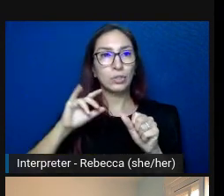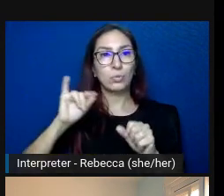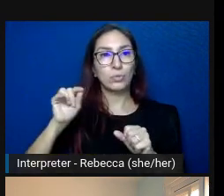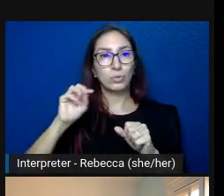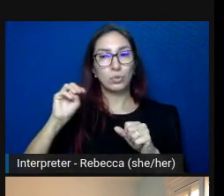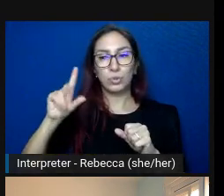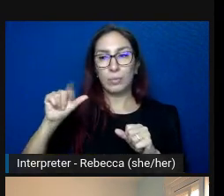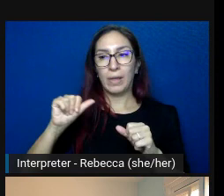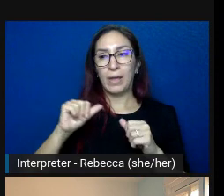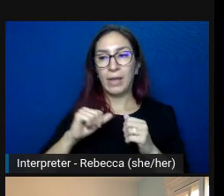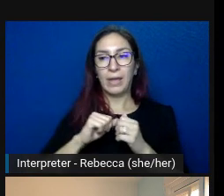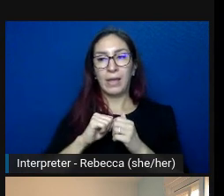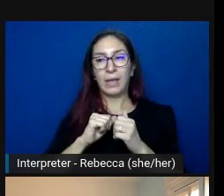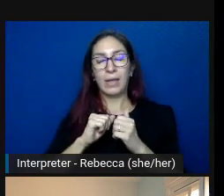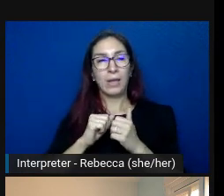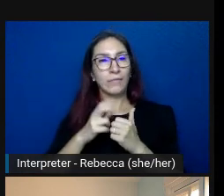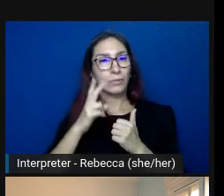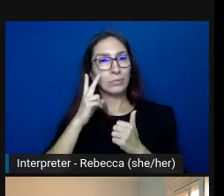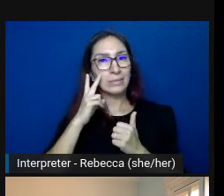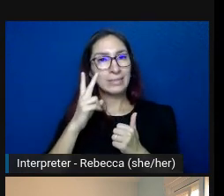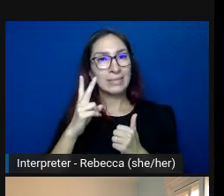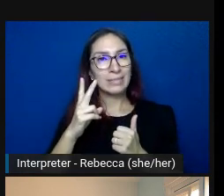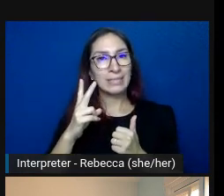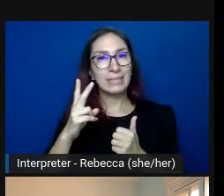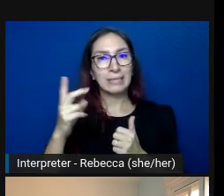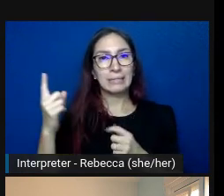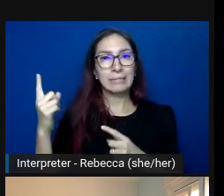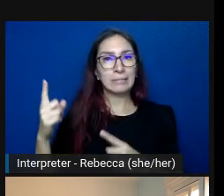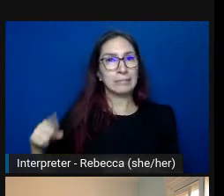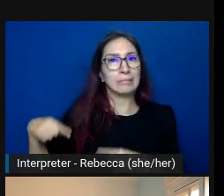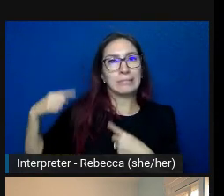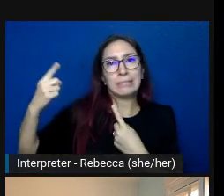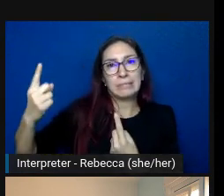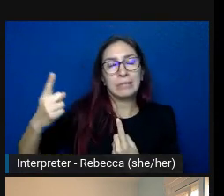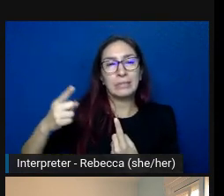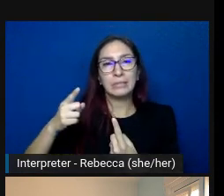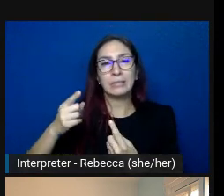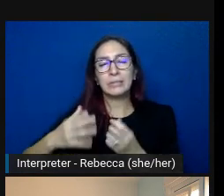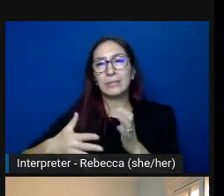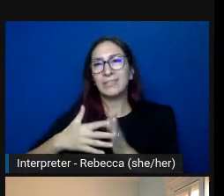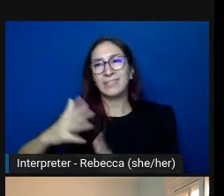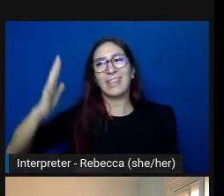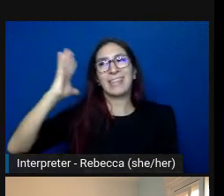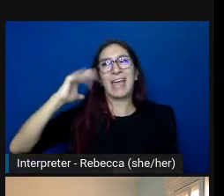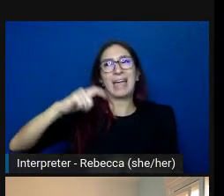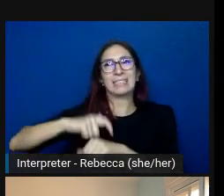since Mambo times, but when you were not aware of accessibility